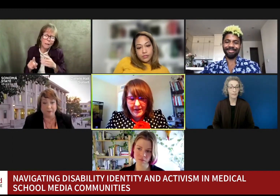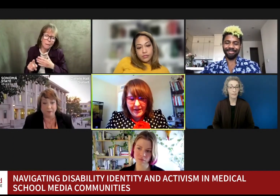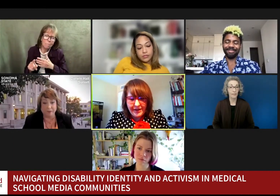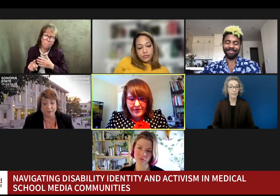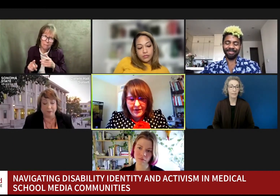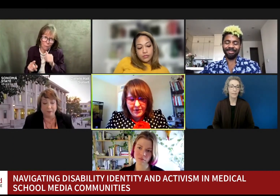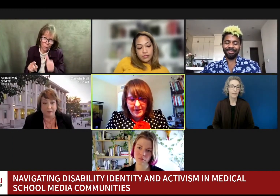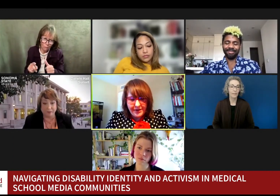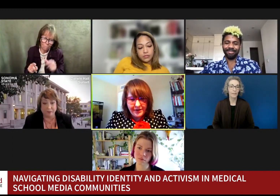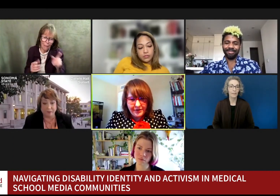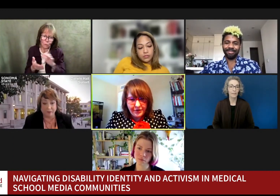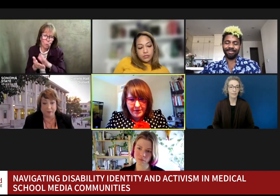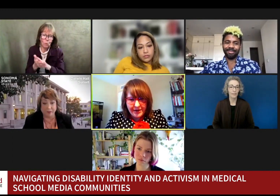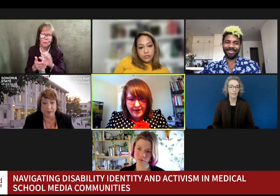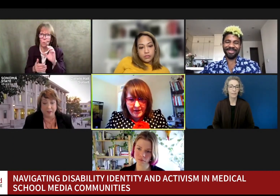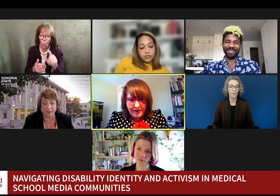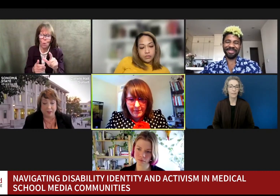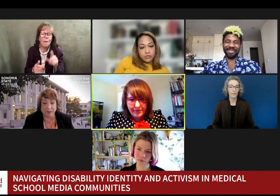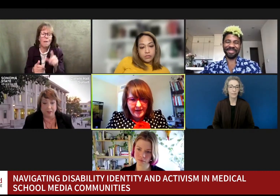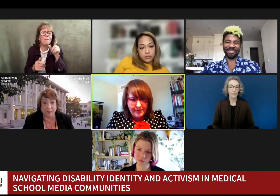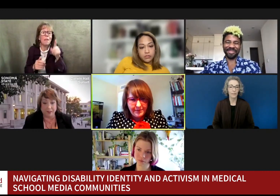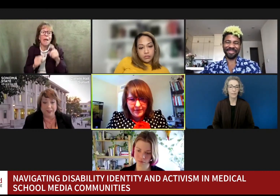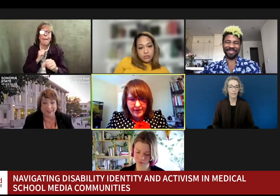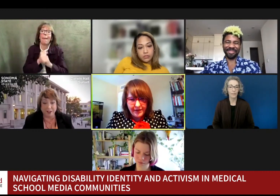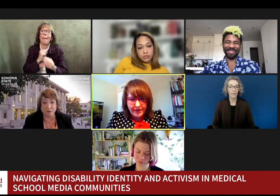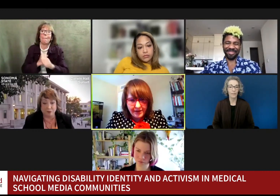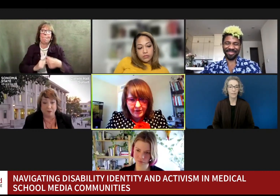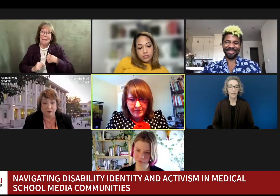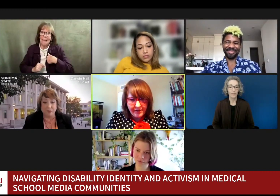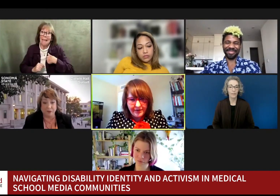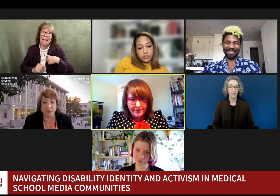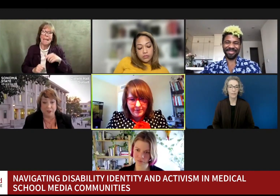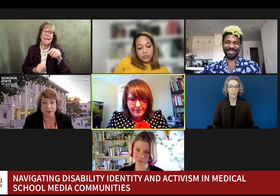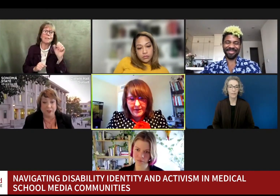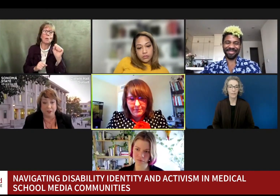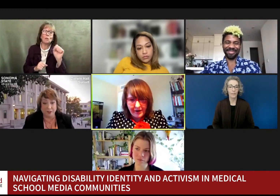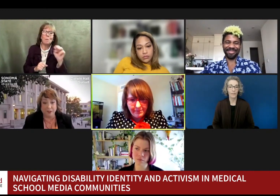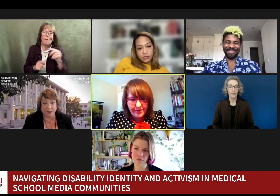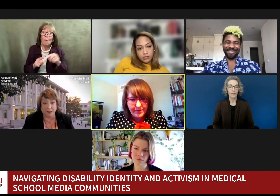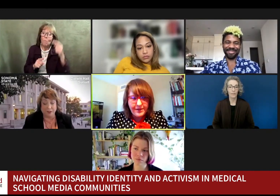And that they featured me on their social media a number of times for